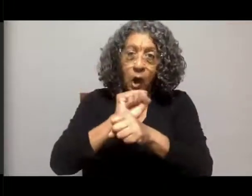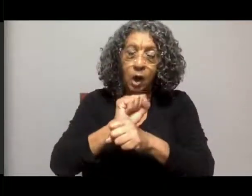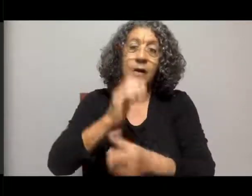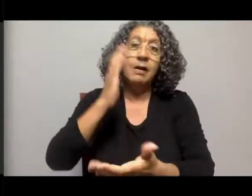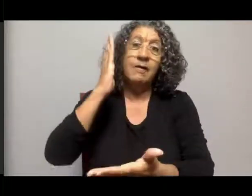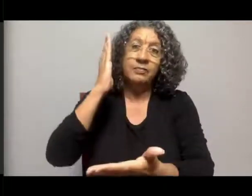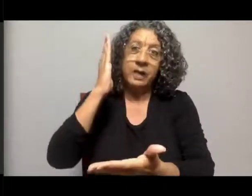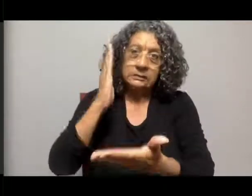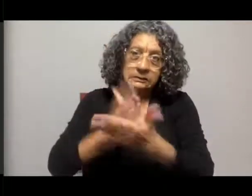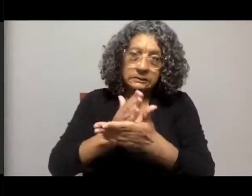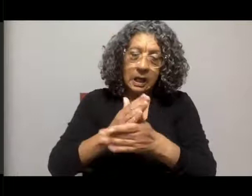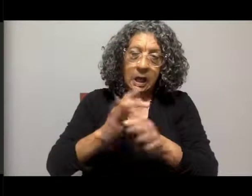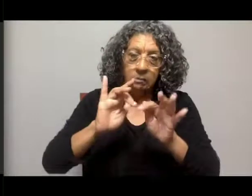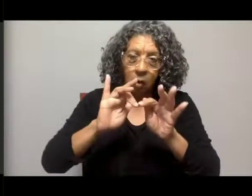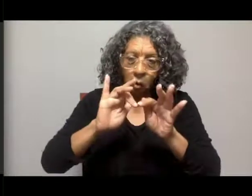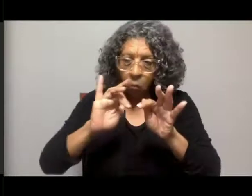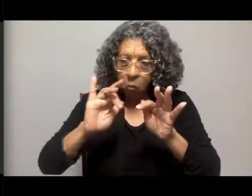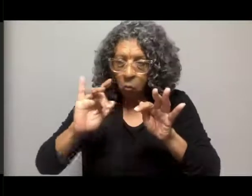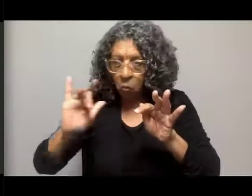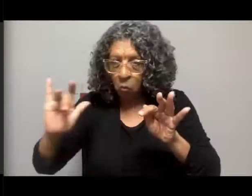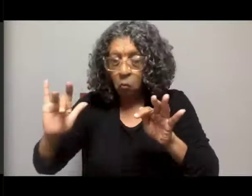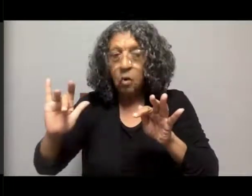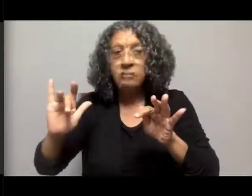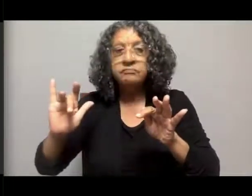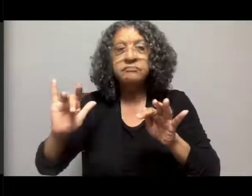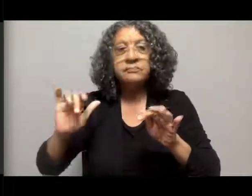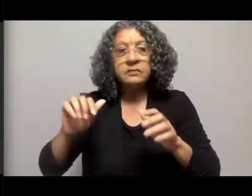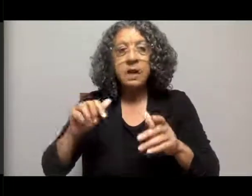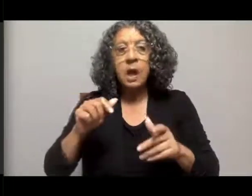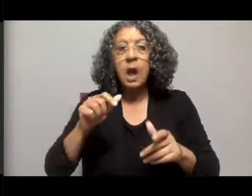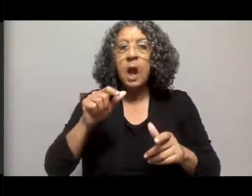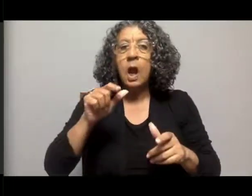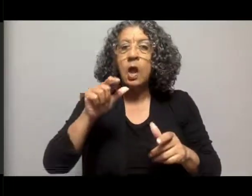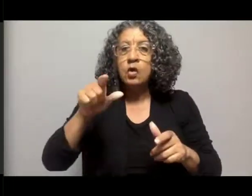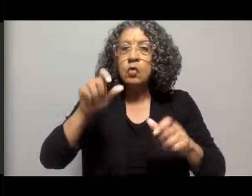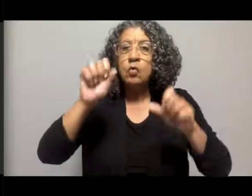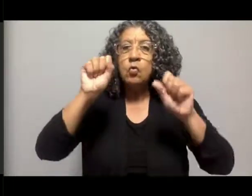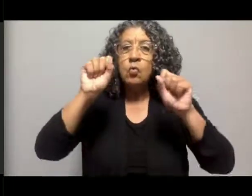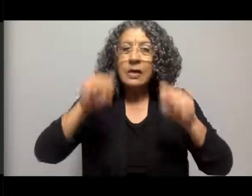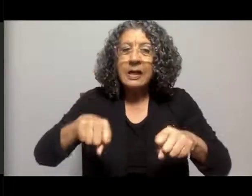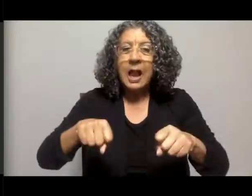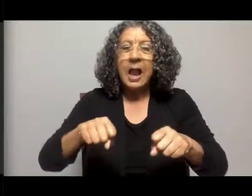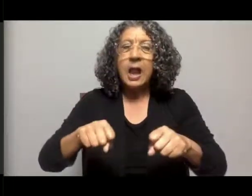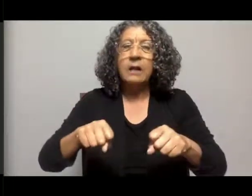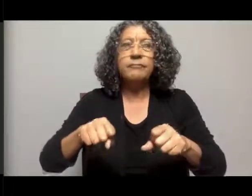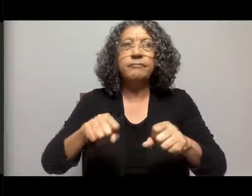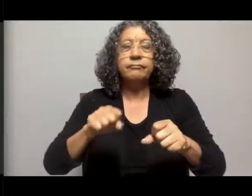and you go back to work then there's another gap in employment